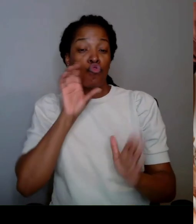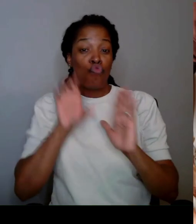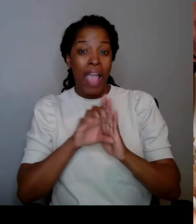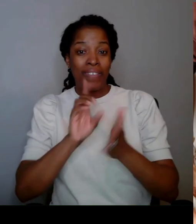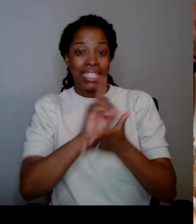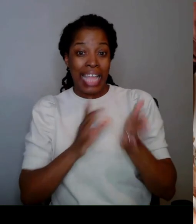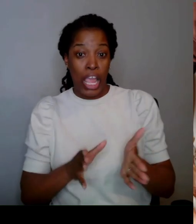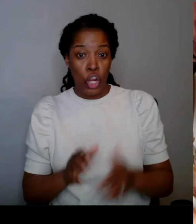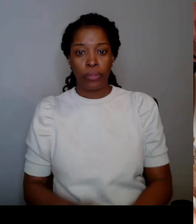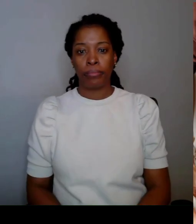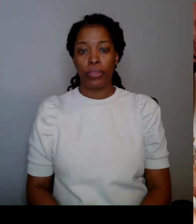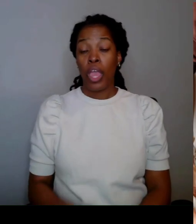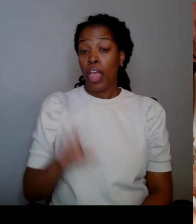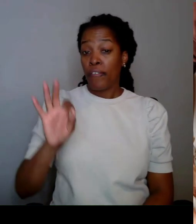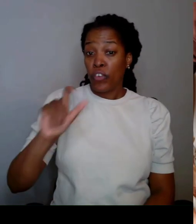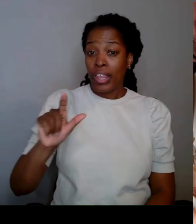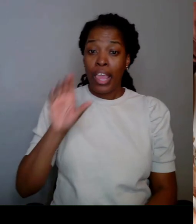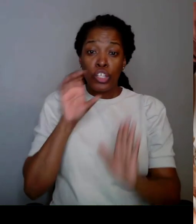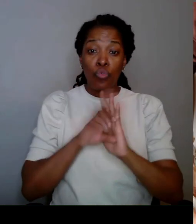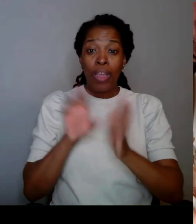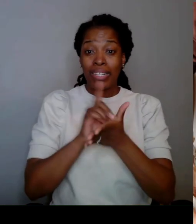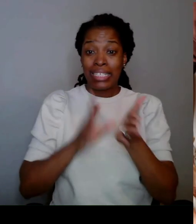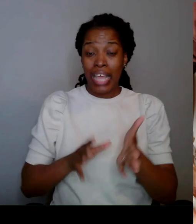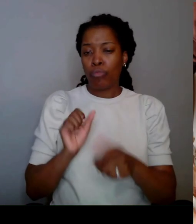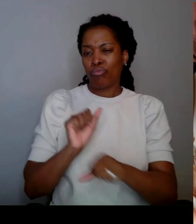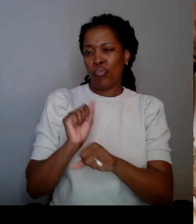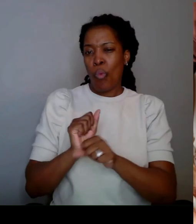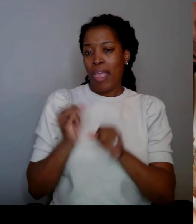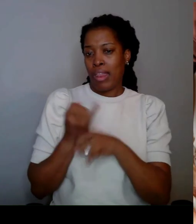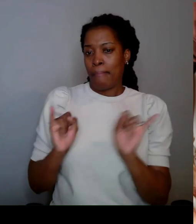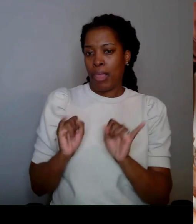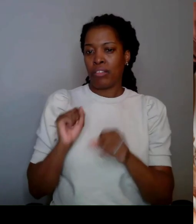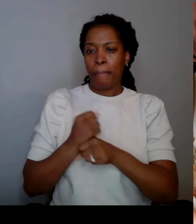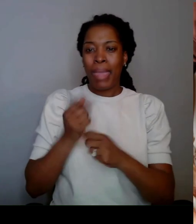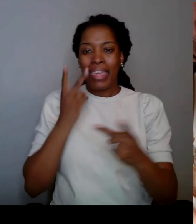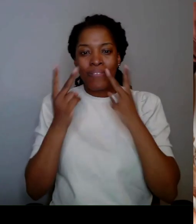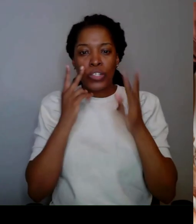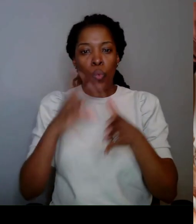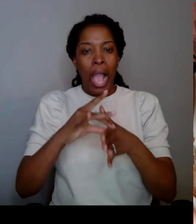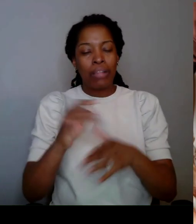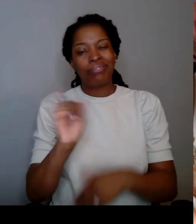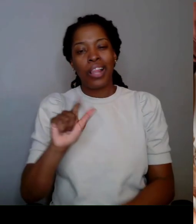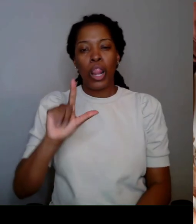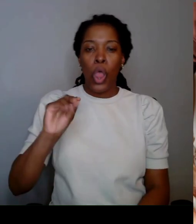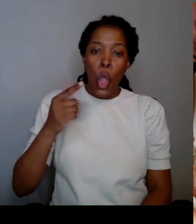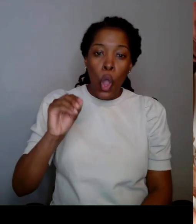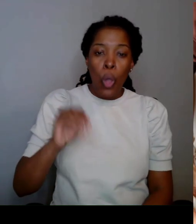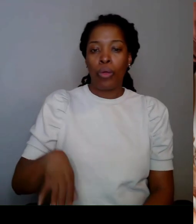create visual content like logos, Flyers, social media graphics, and website designs for clients.